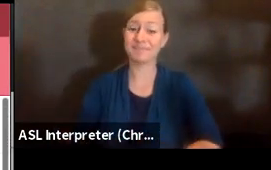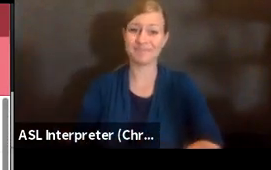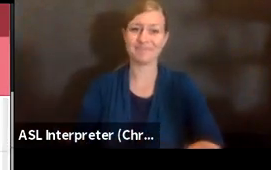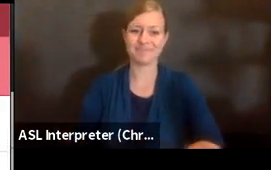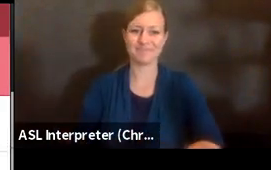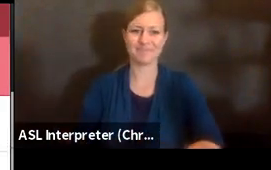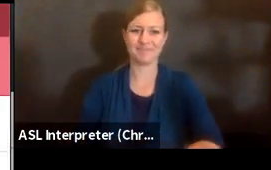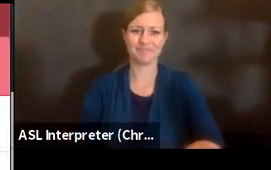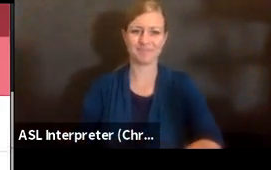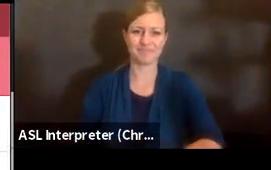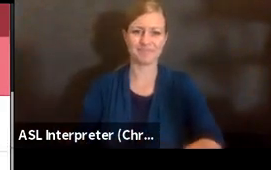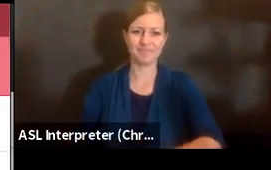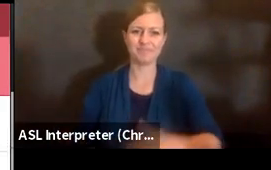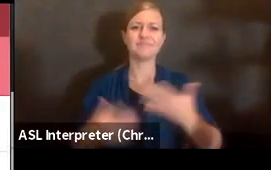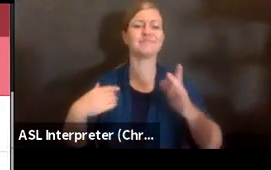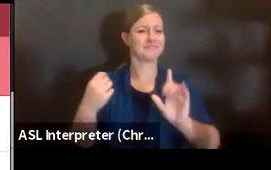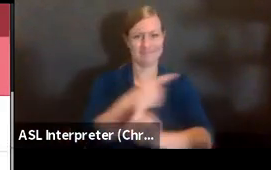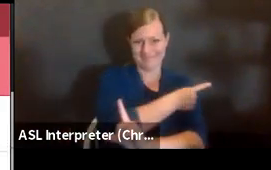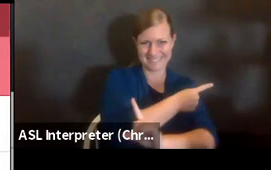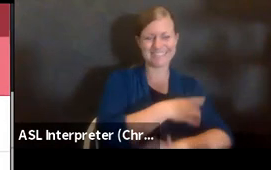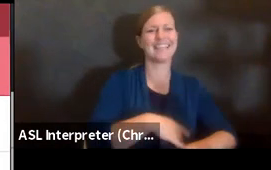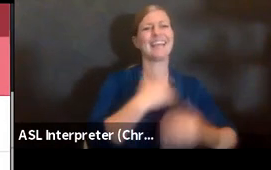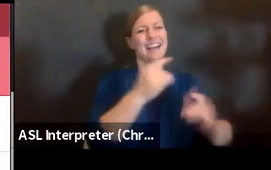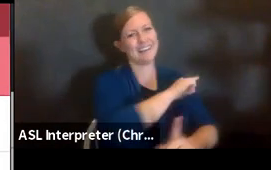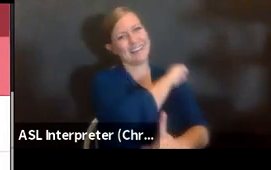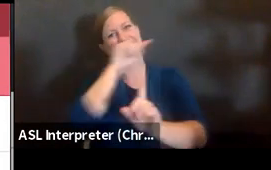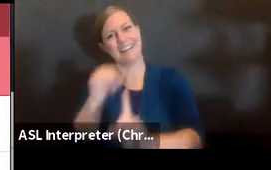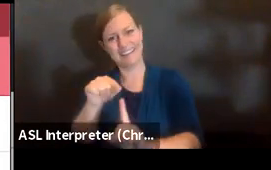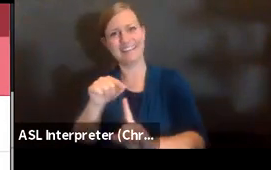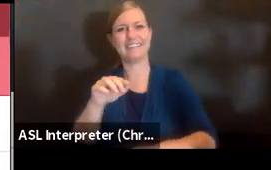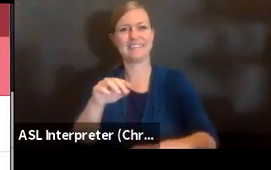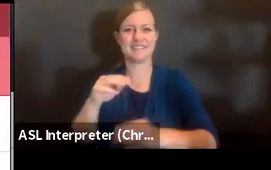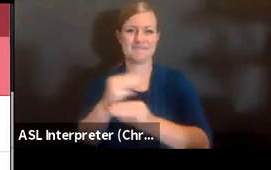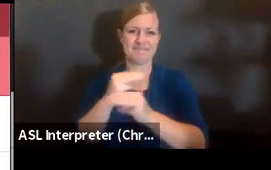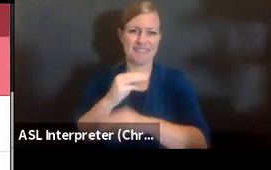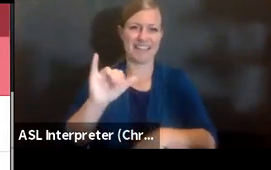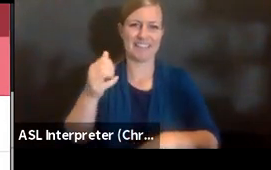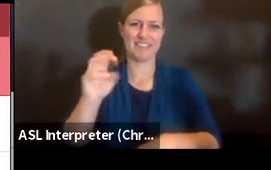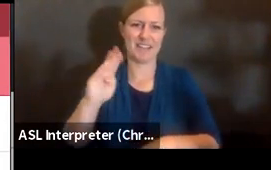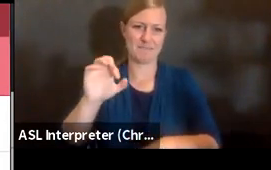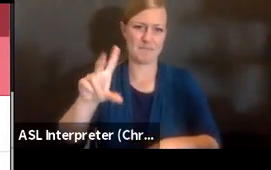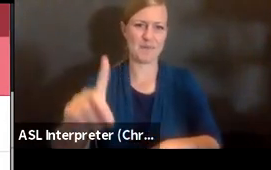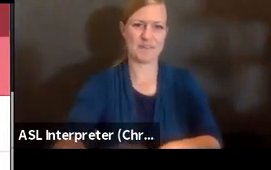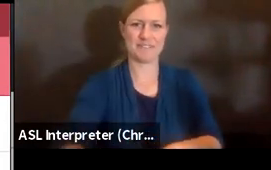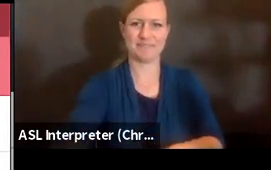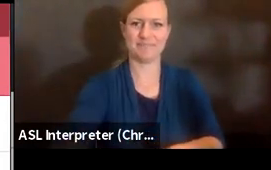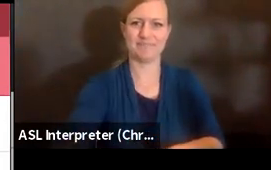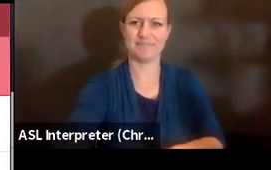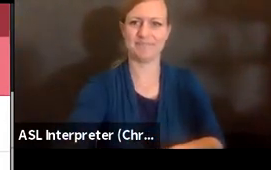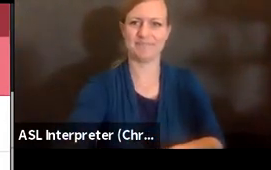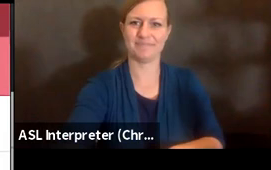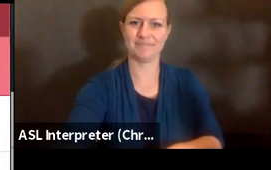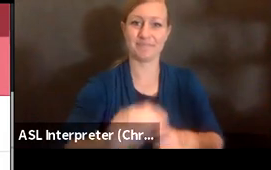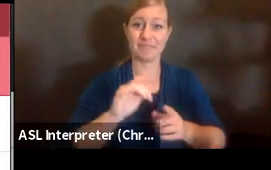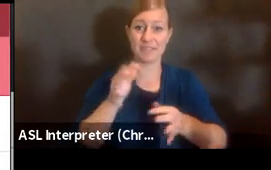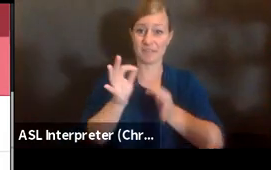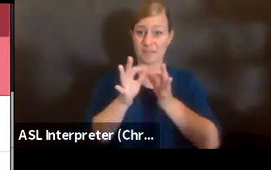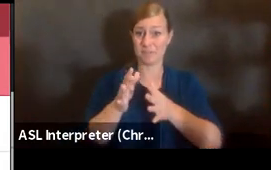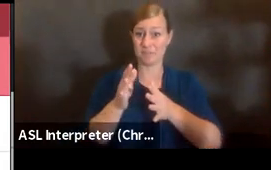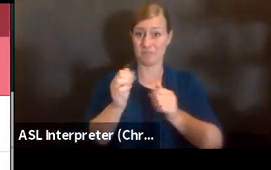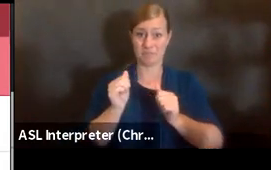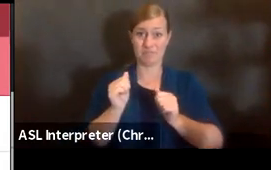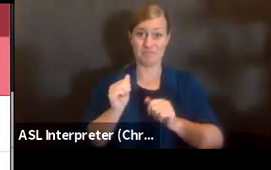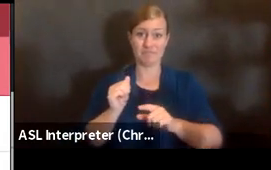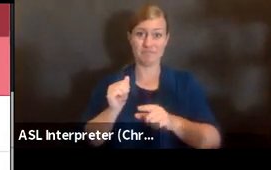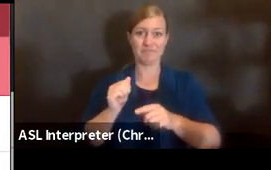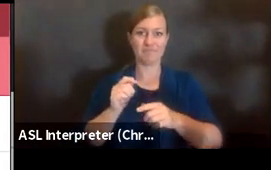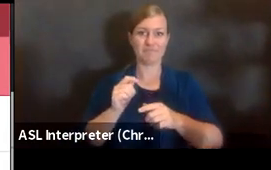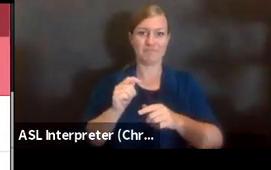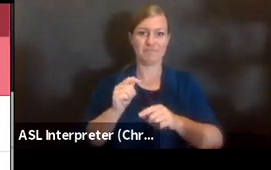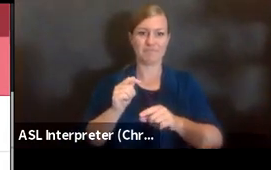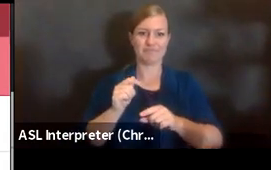Katherine Livick - ESD 112: So I digressed. Let me go back to the math Jamboard. So here's our students view of that Jamboard. So she can go in here. Now, Janice already did this work.